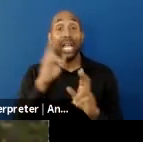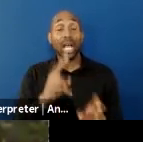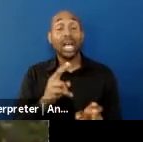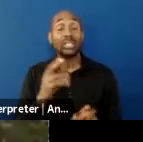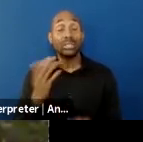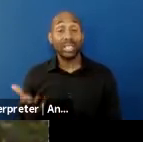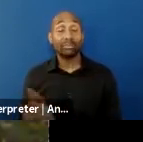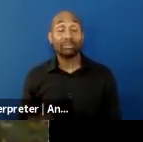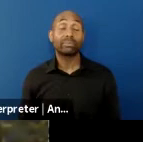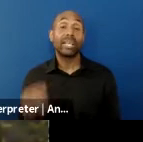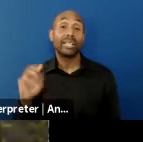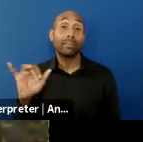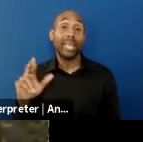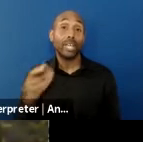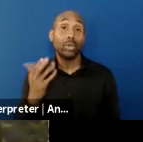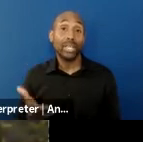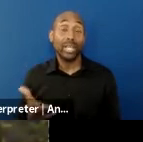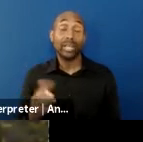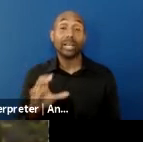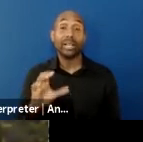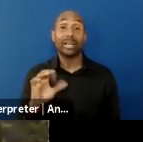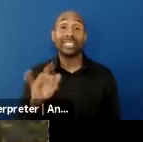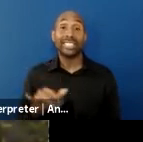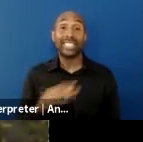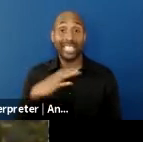The mayor was at his funeral. City council.